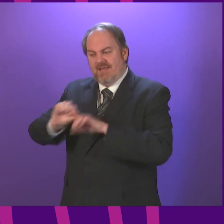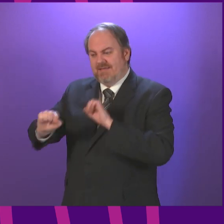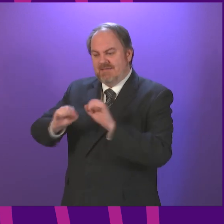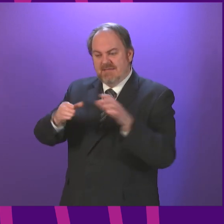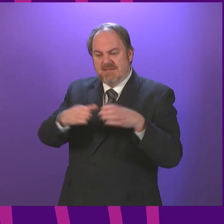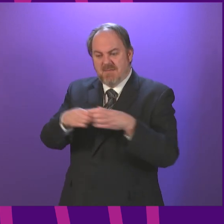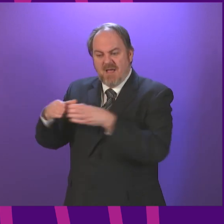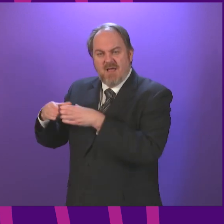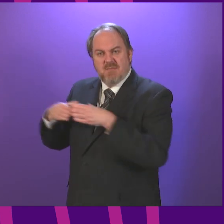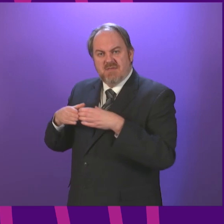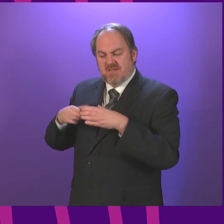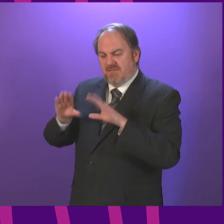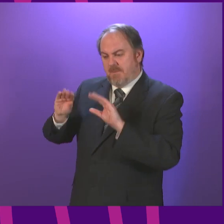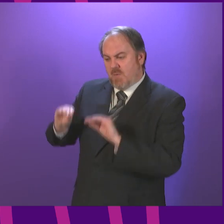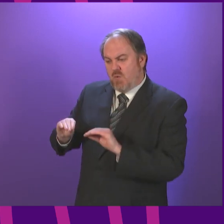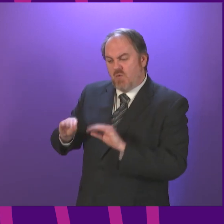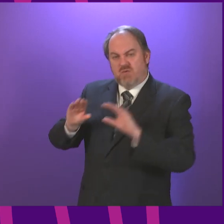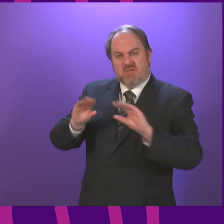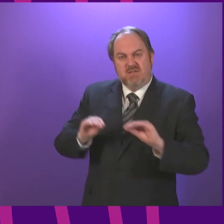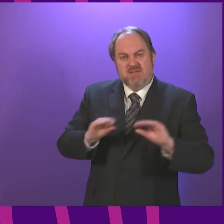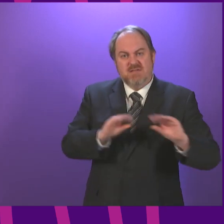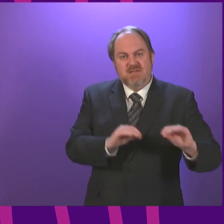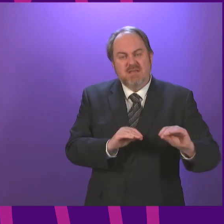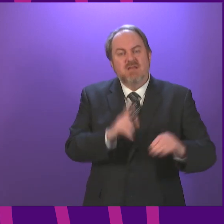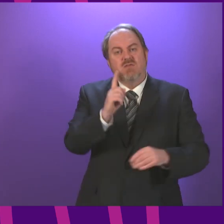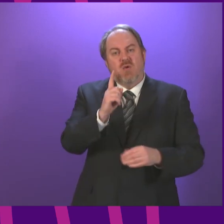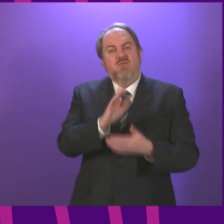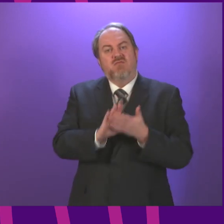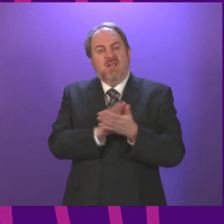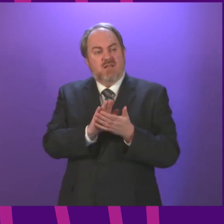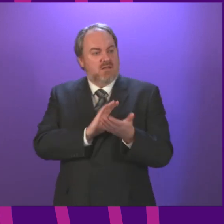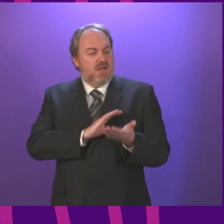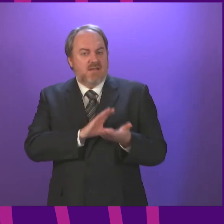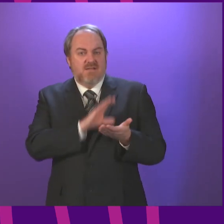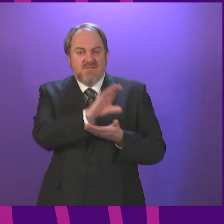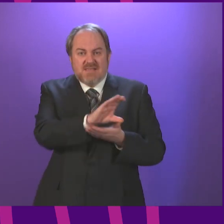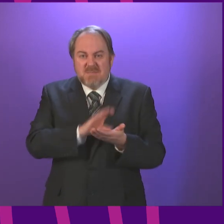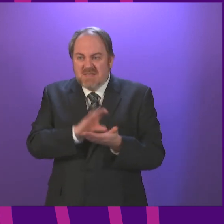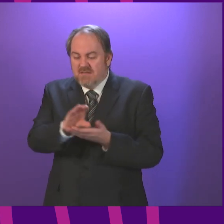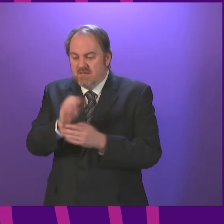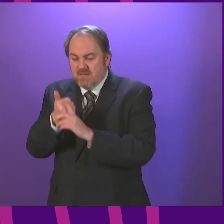that it has necessitated. That is why, through investment and reforms to how treatments are